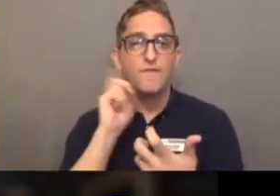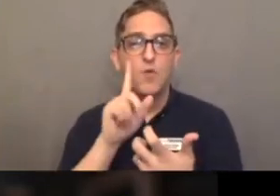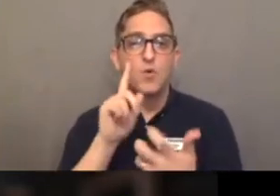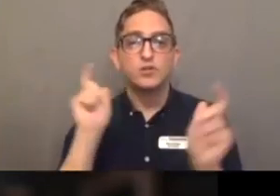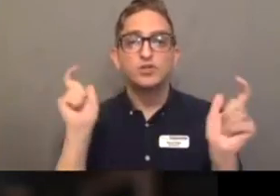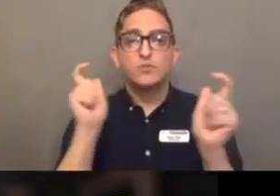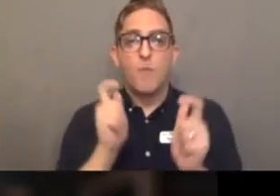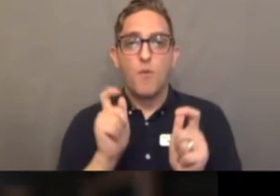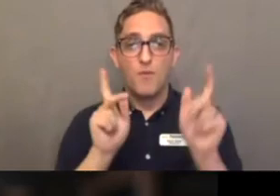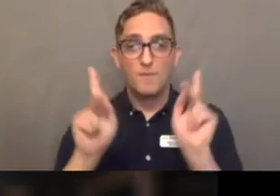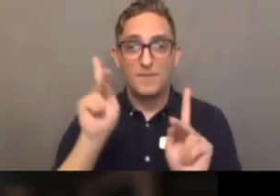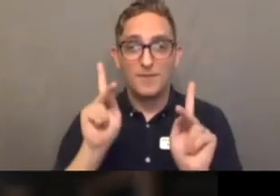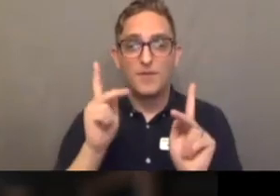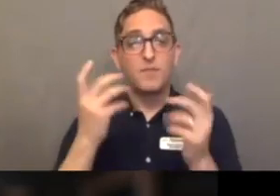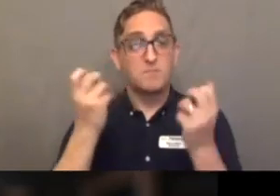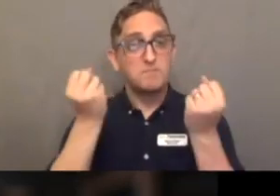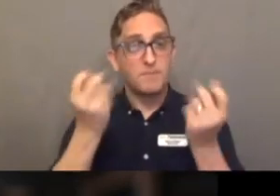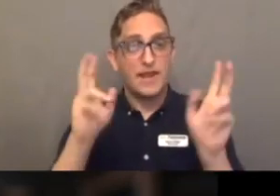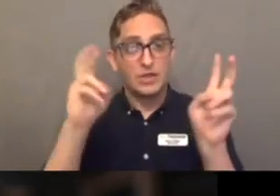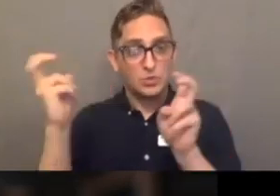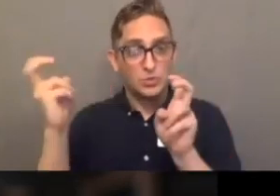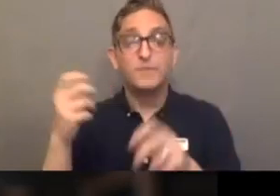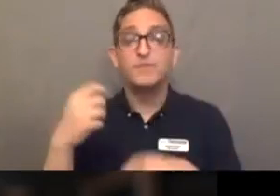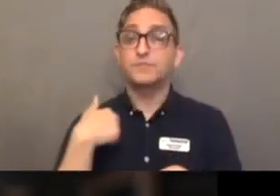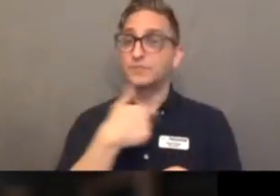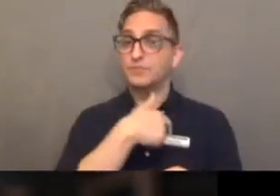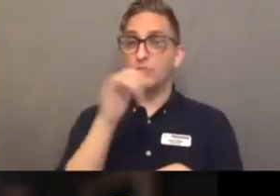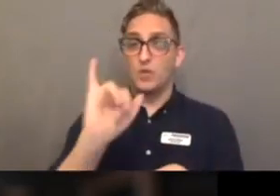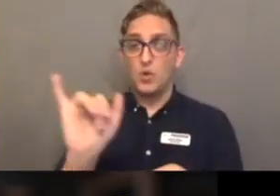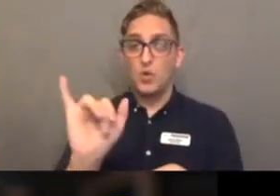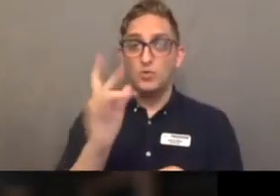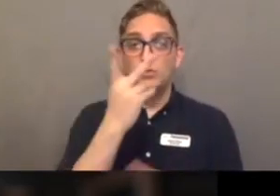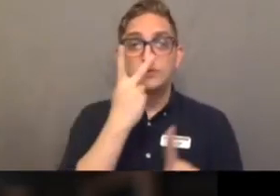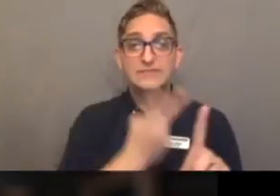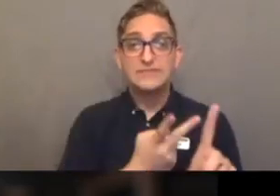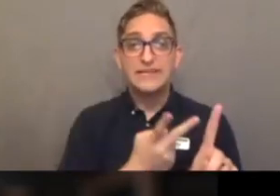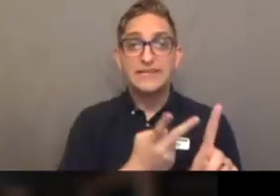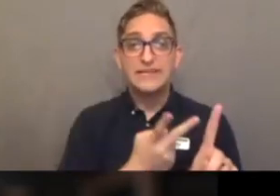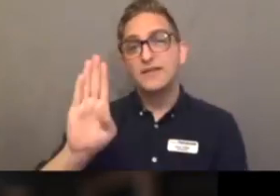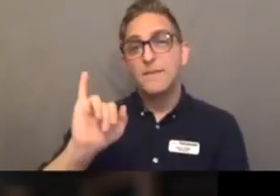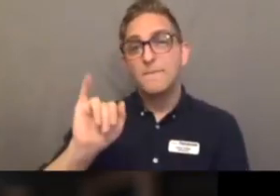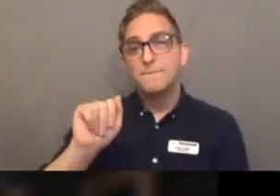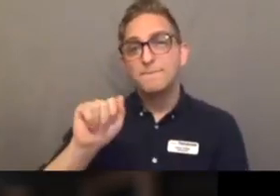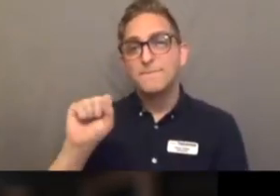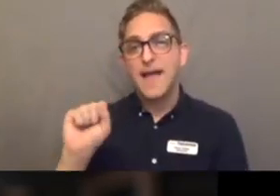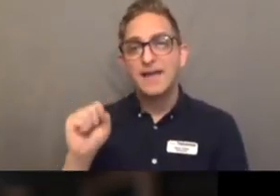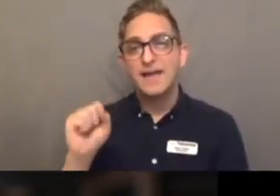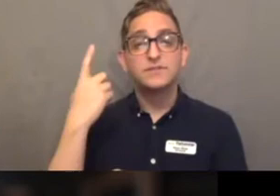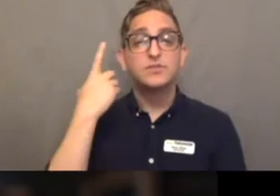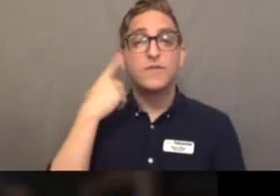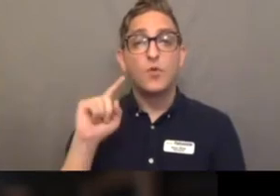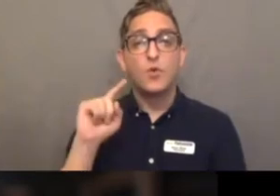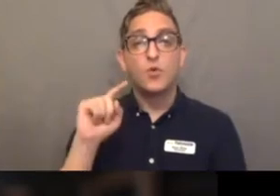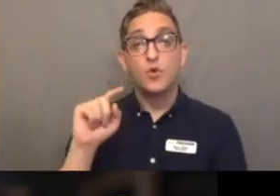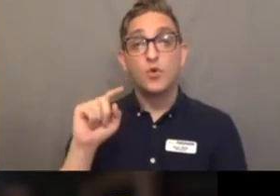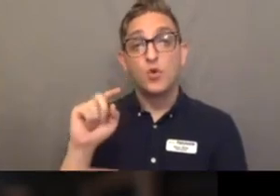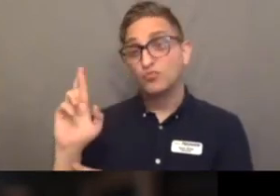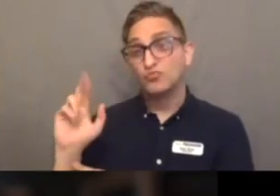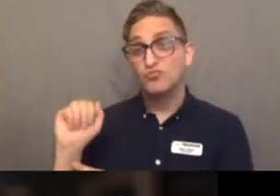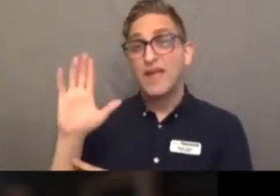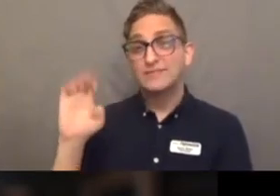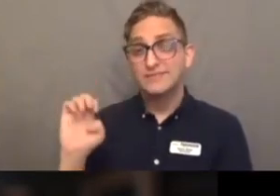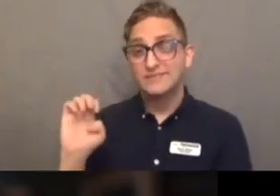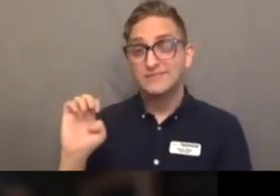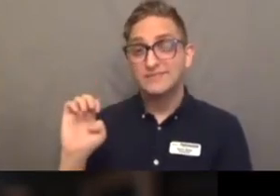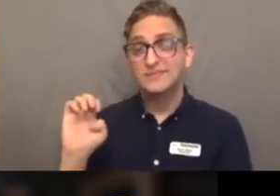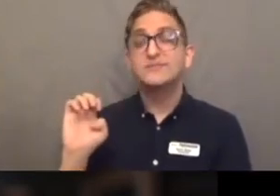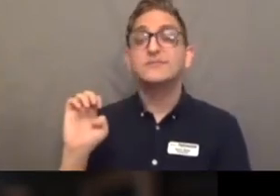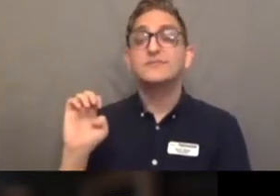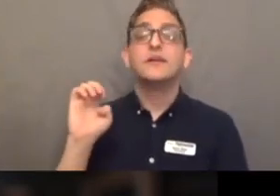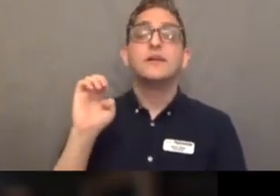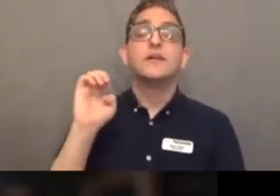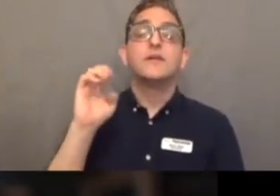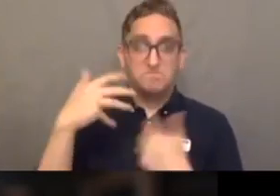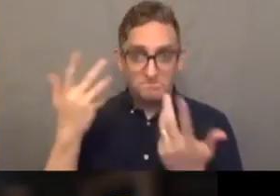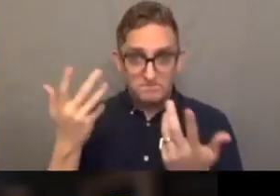And we're now seeing many issues that are also biased towards race. That as facial recognition